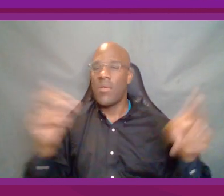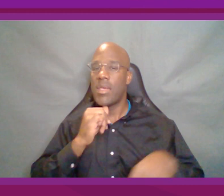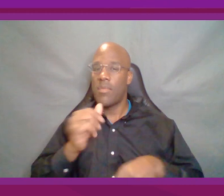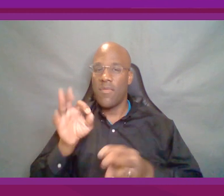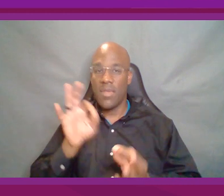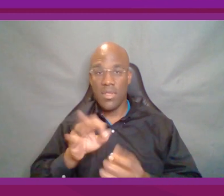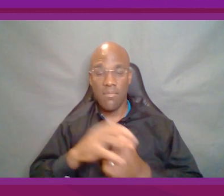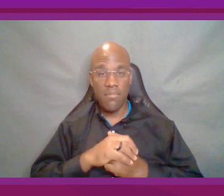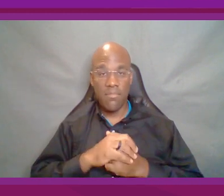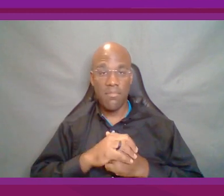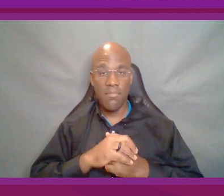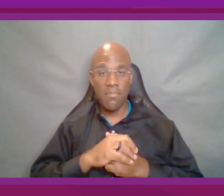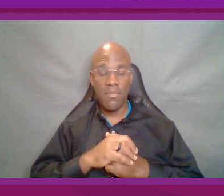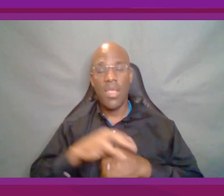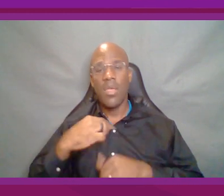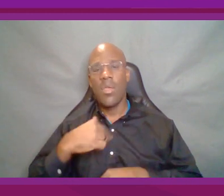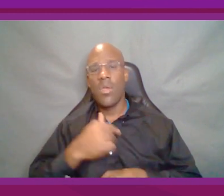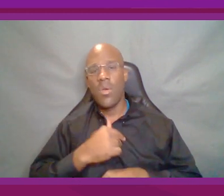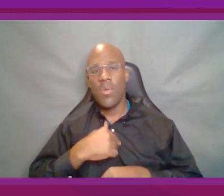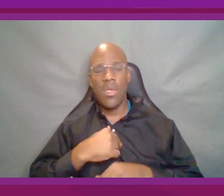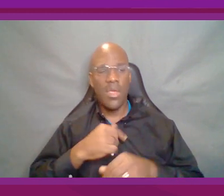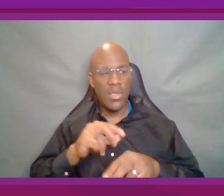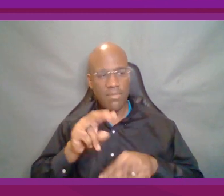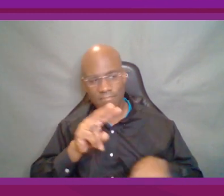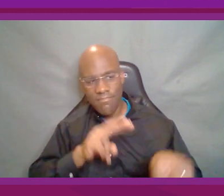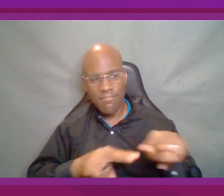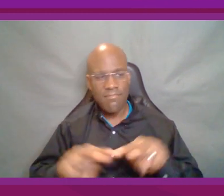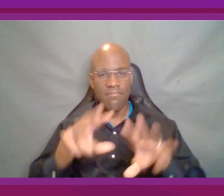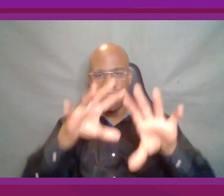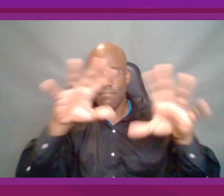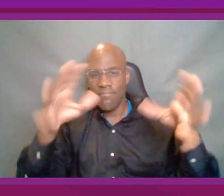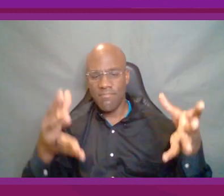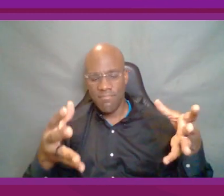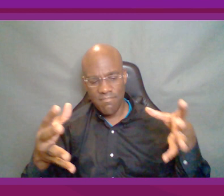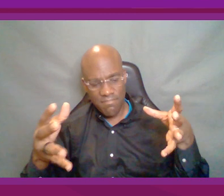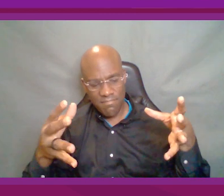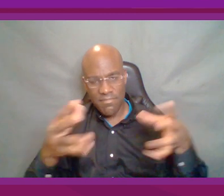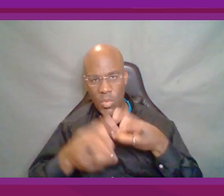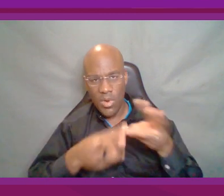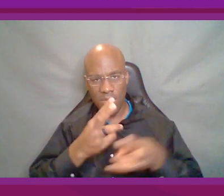and when we start looking at the whole of it, the holistic approach, we'll realize that